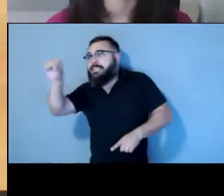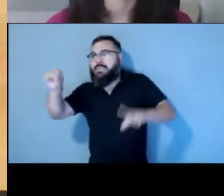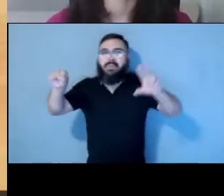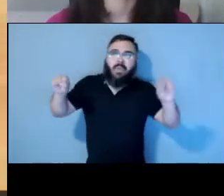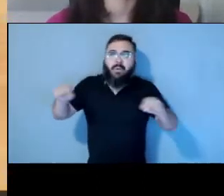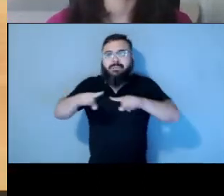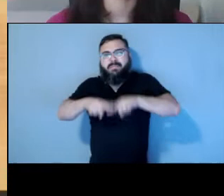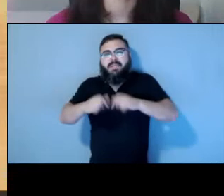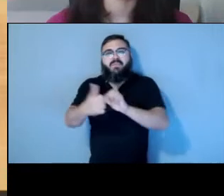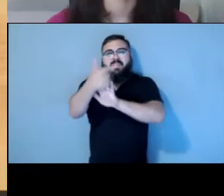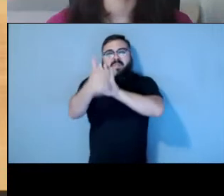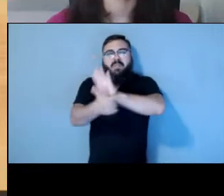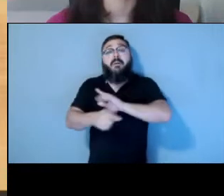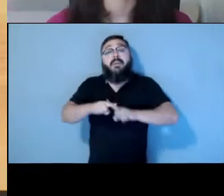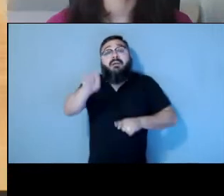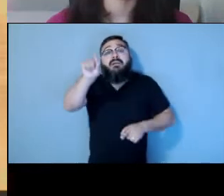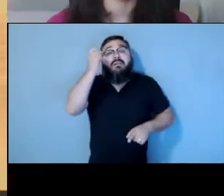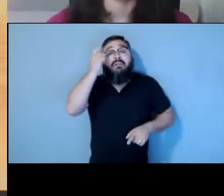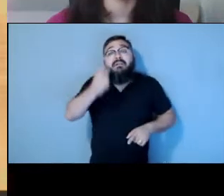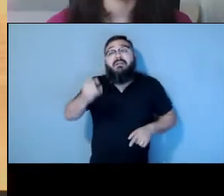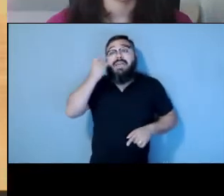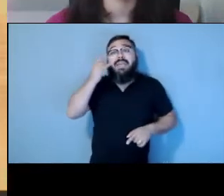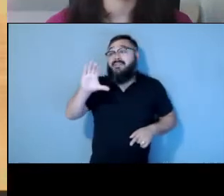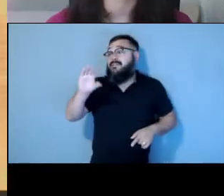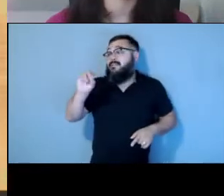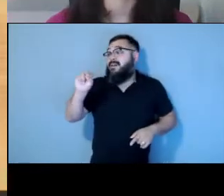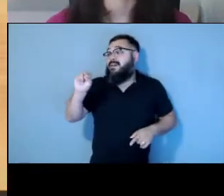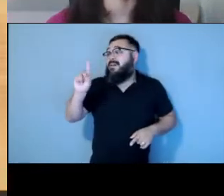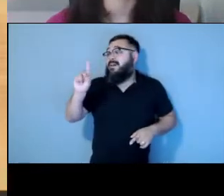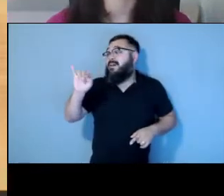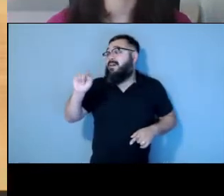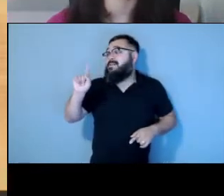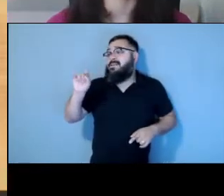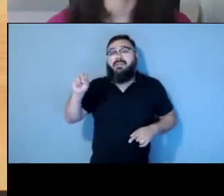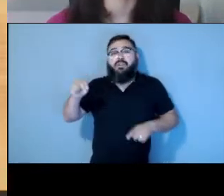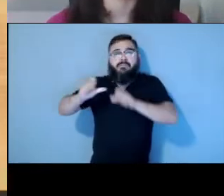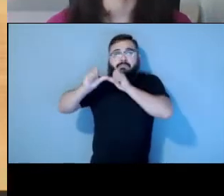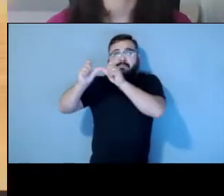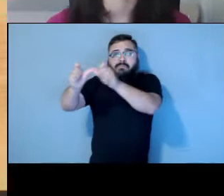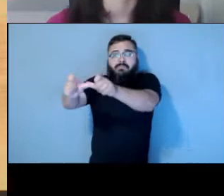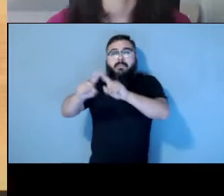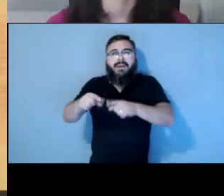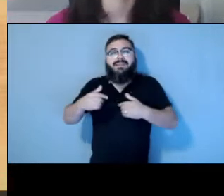But if it's a condition that is permanent, but only has temporary periods of actual disability,